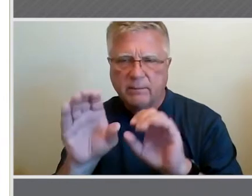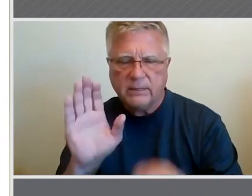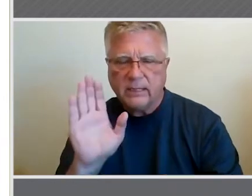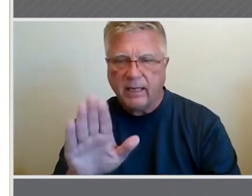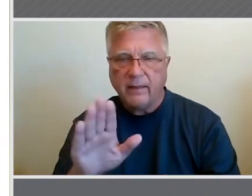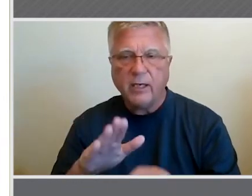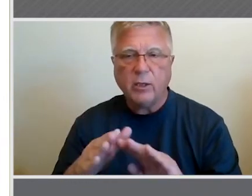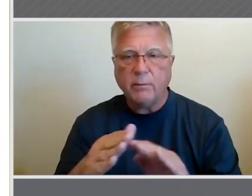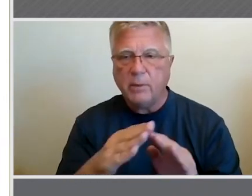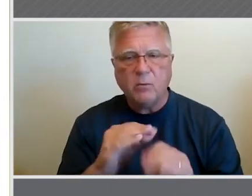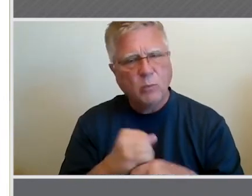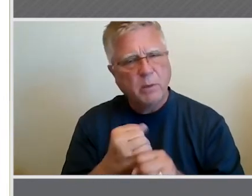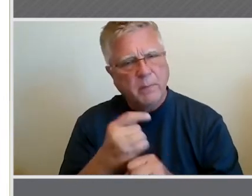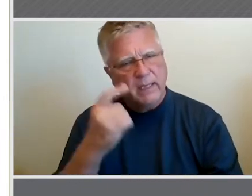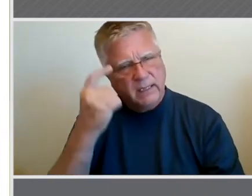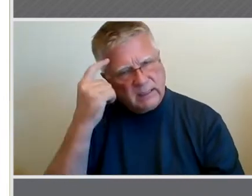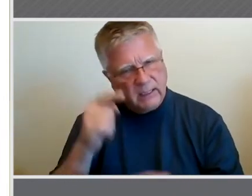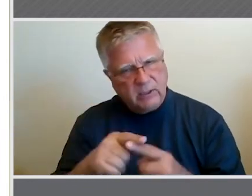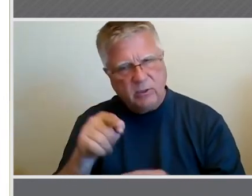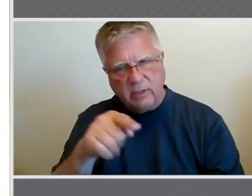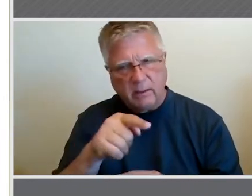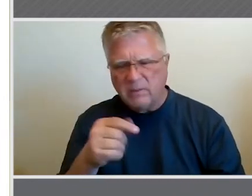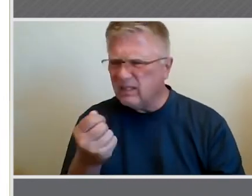What makes sense of them I just actually a couple of weeks ago.